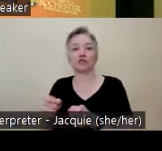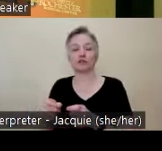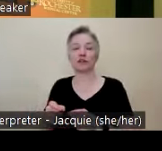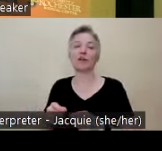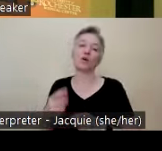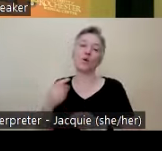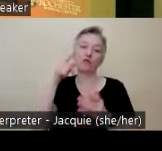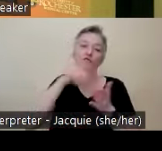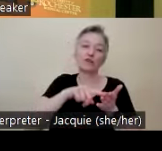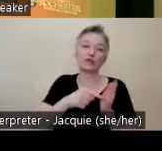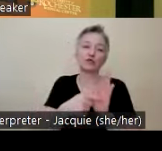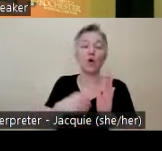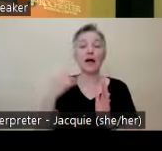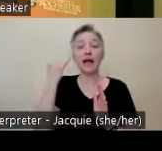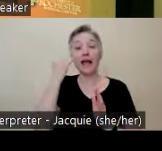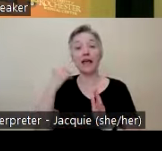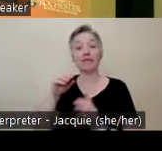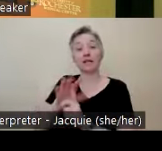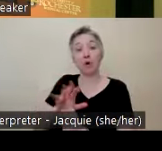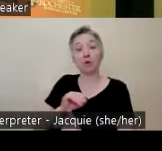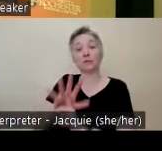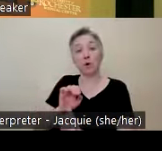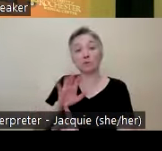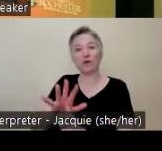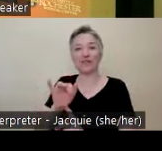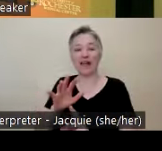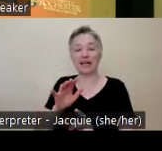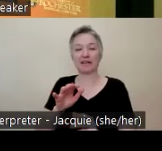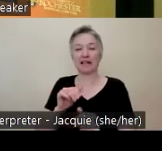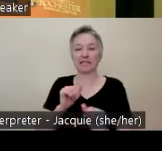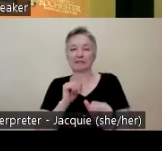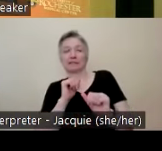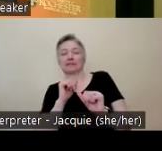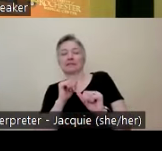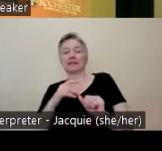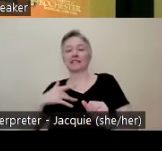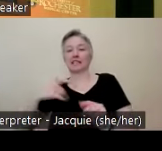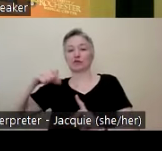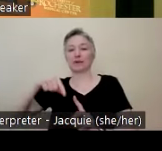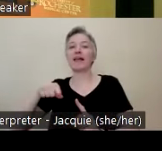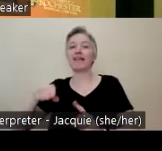has been exposed to this more aversive sensory experience for a long time they downregulate